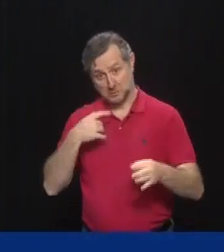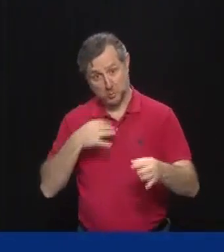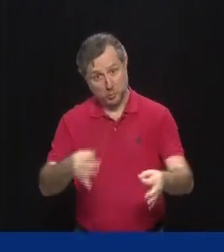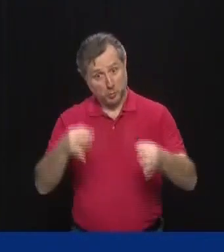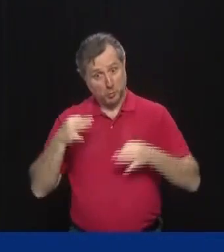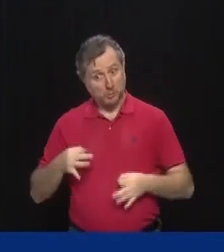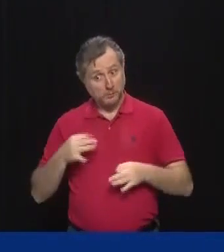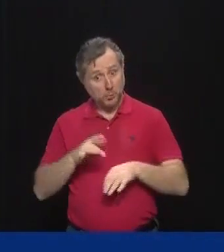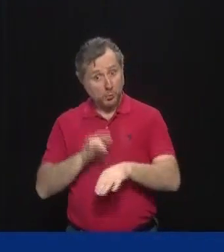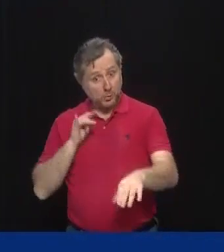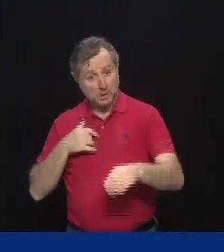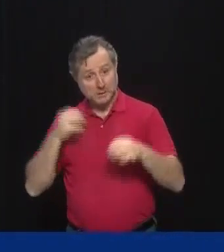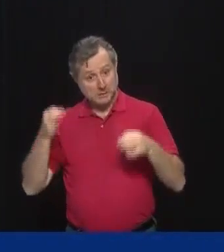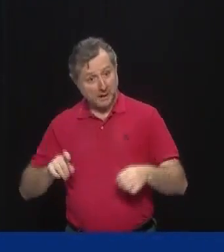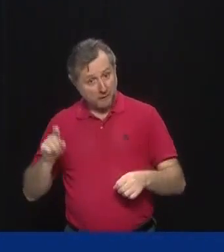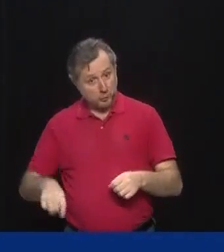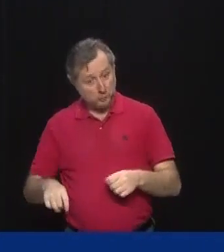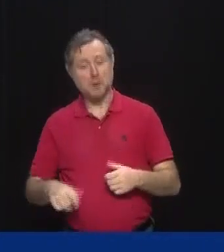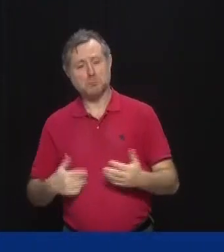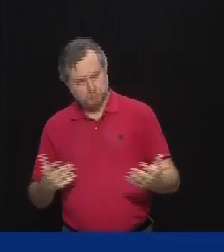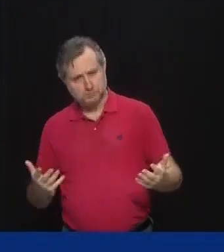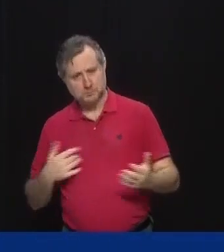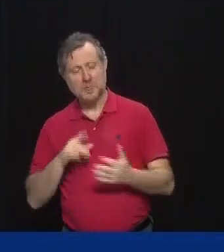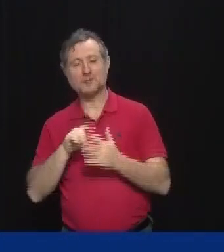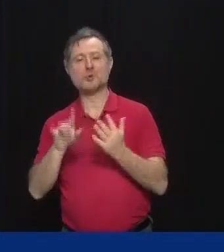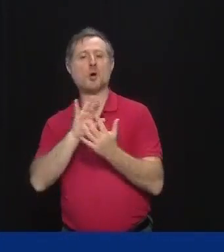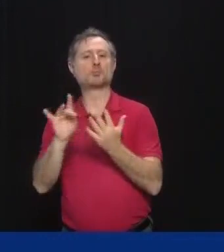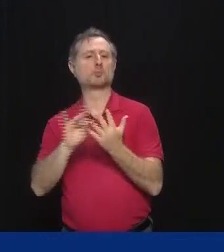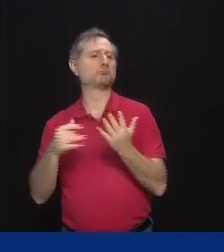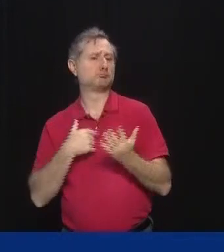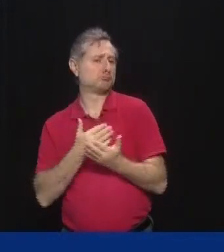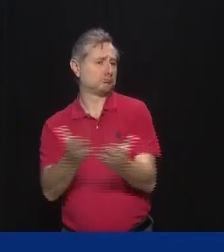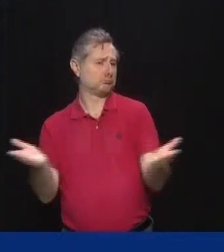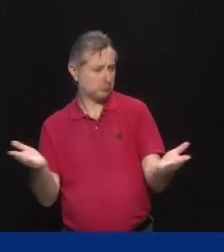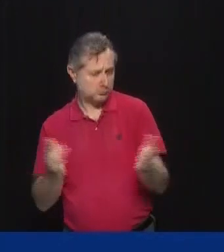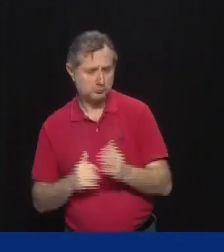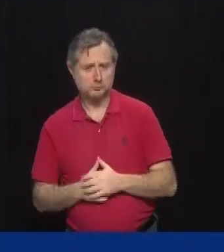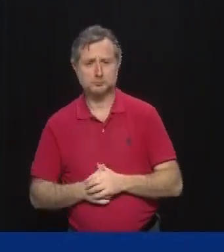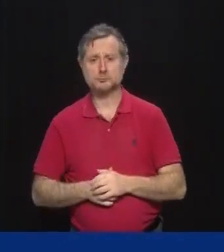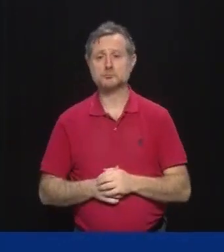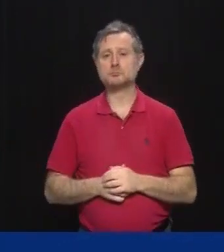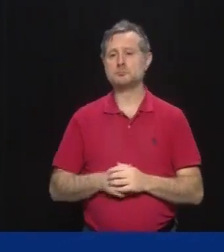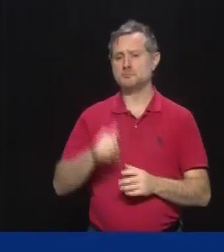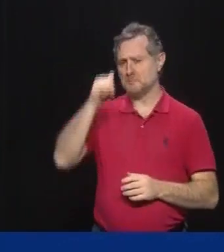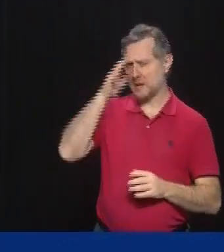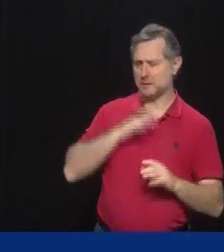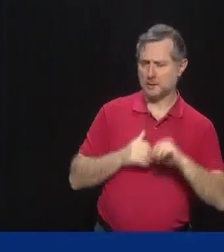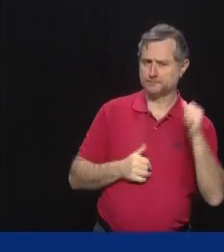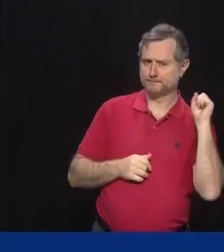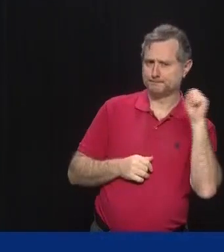NEXT SEPTEMBER. I'M WILLING TO MAKE DECISIONS